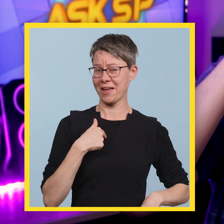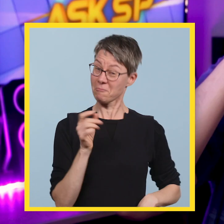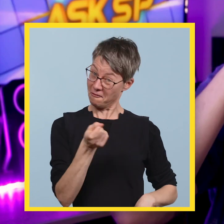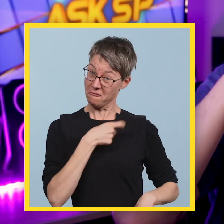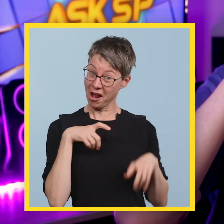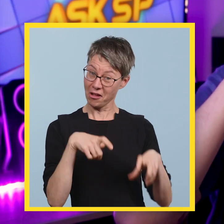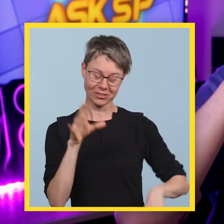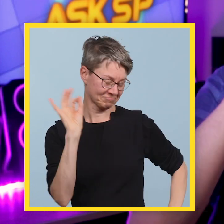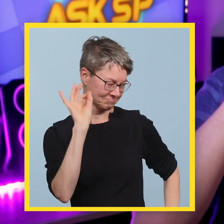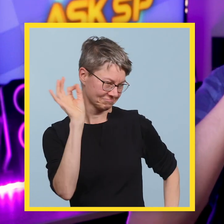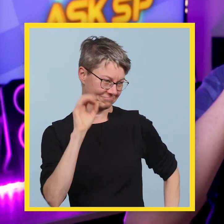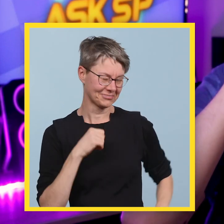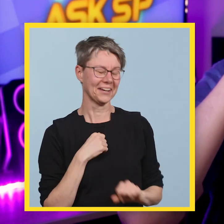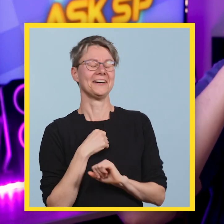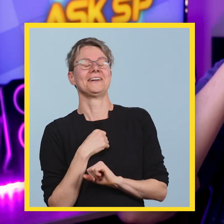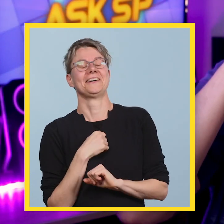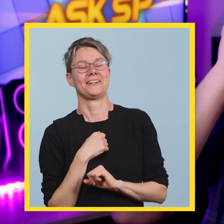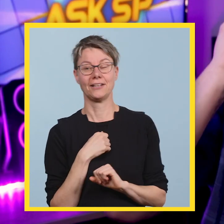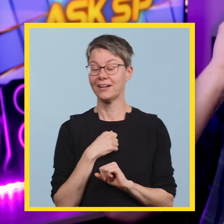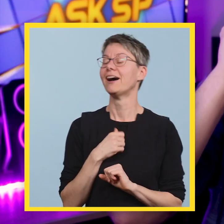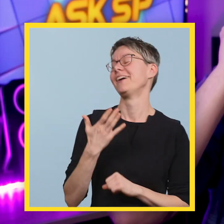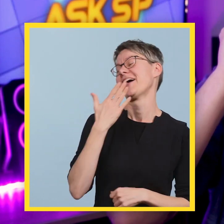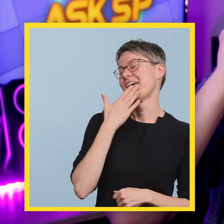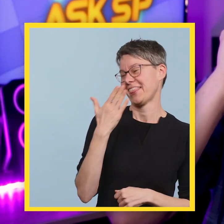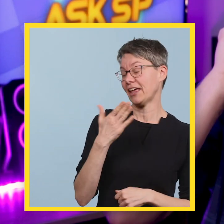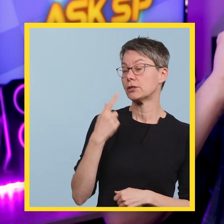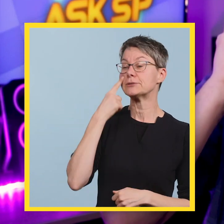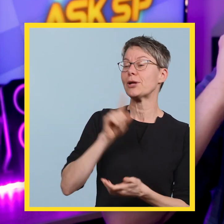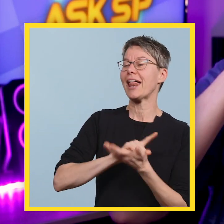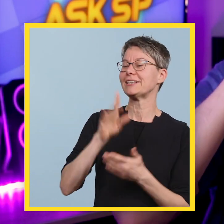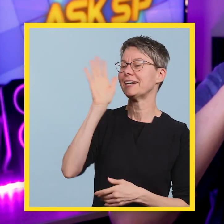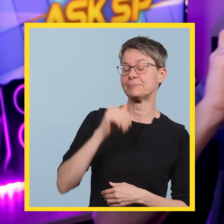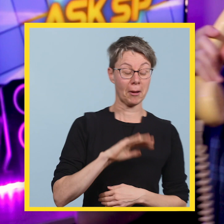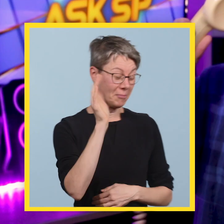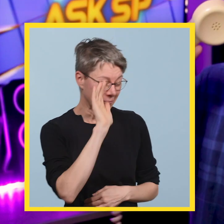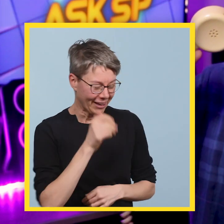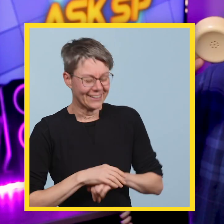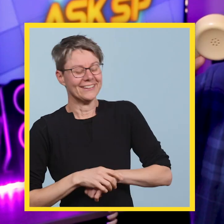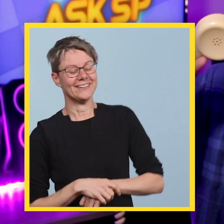I ain't afraid of no ghost. Ah, well, thanks, DARREN. I'll catch you later. So long.